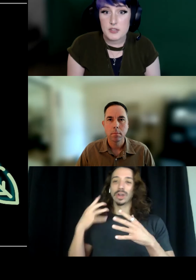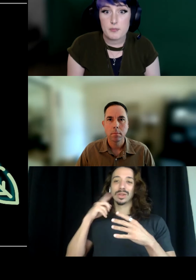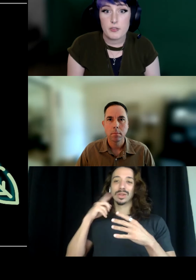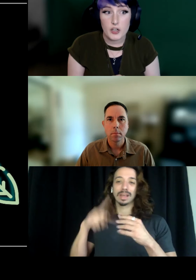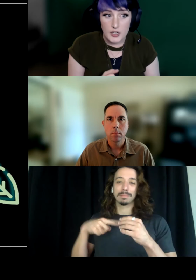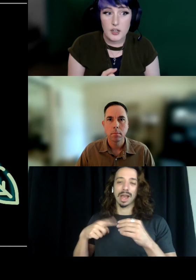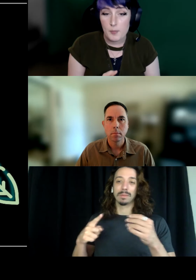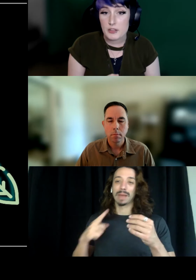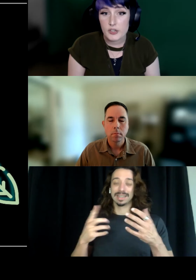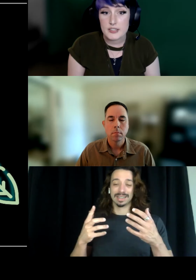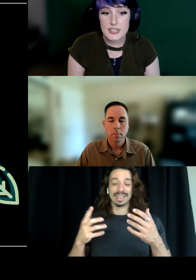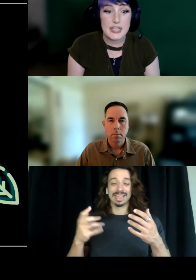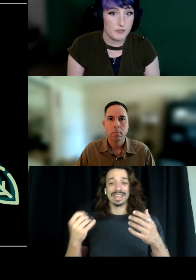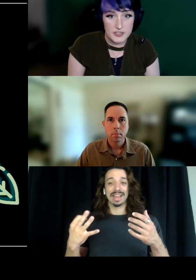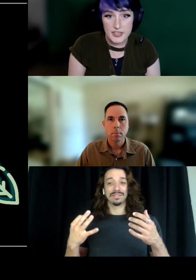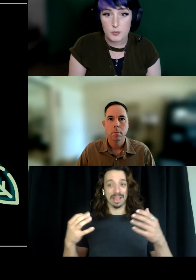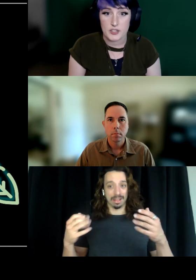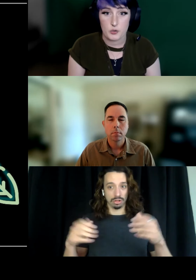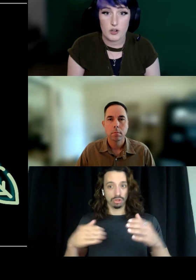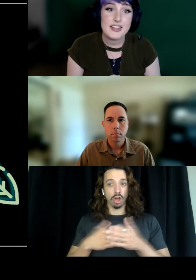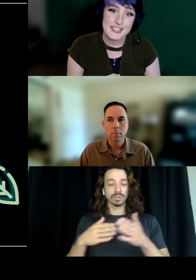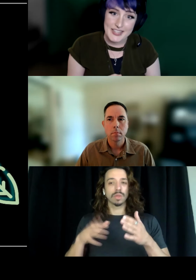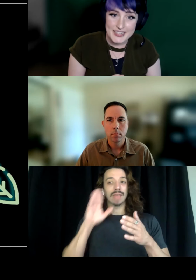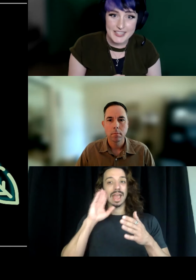comes up, they're gonna come and look and see if that ticket was ignored. Did that ticket